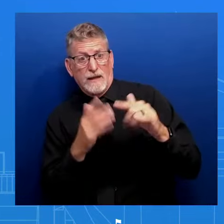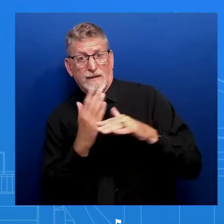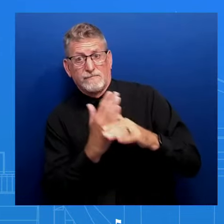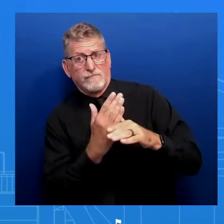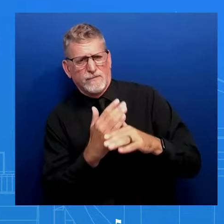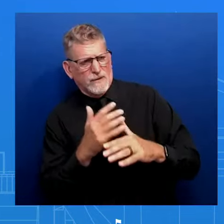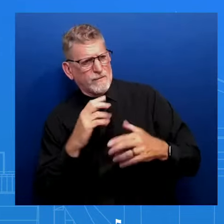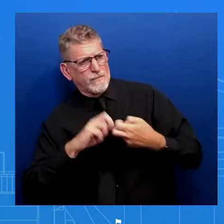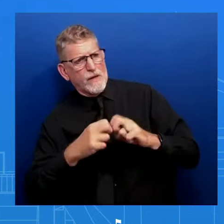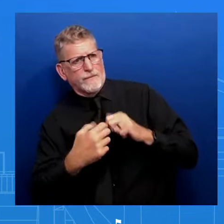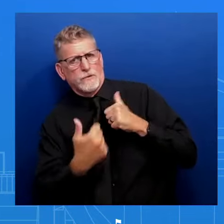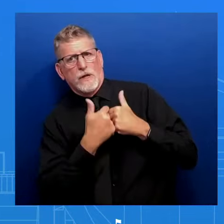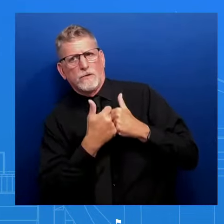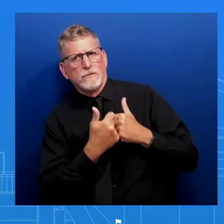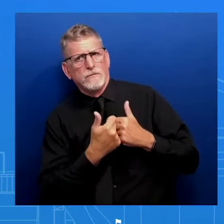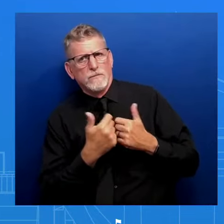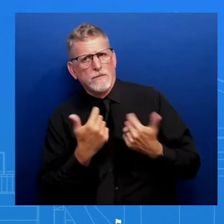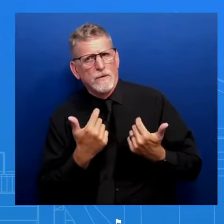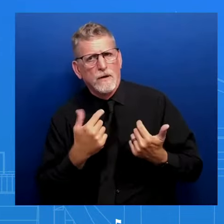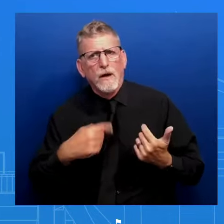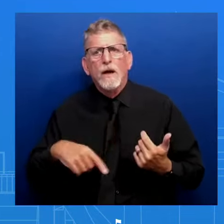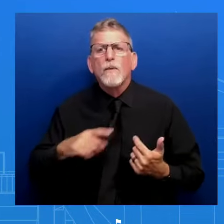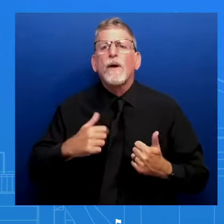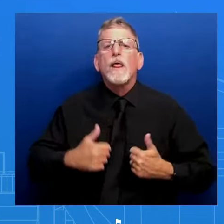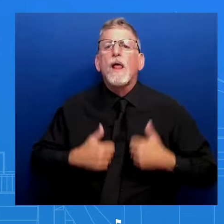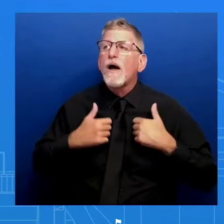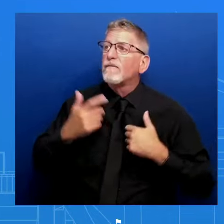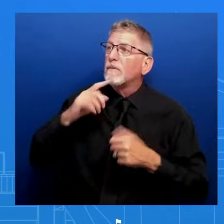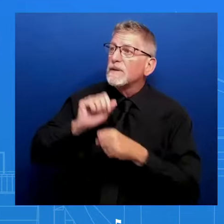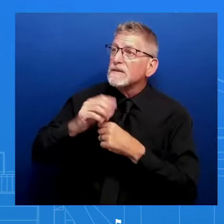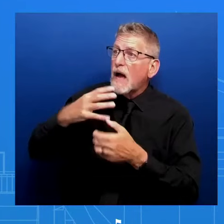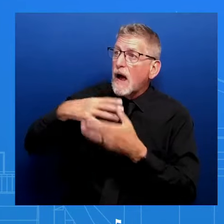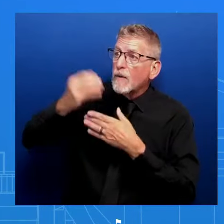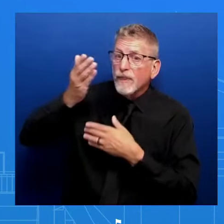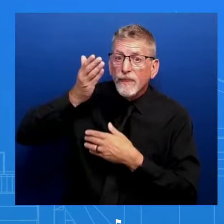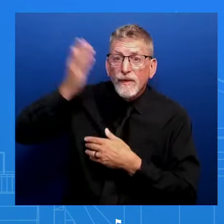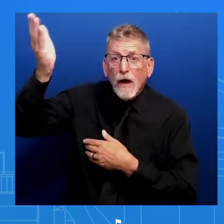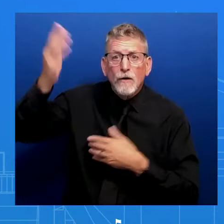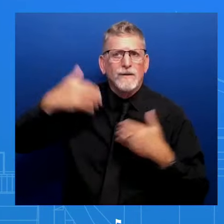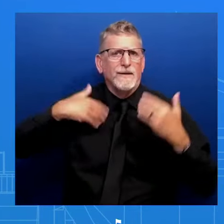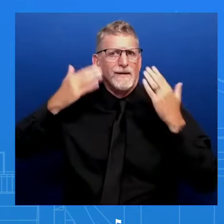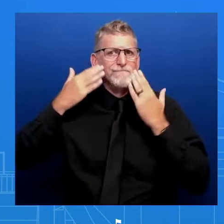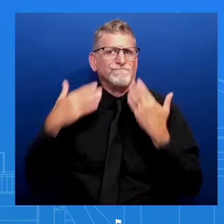We don't have the answers about what these phenomena are. Otherwise, I guess we'd have a catchier name for it.